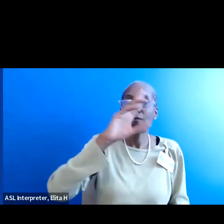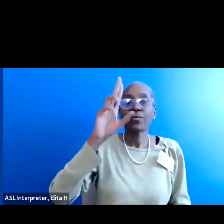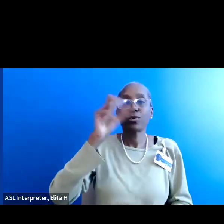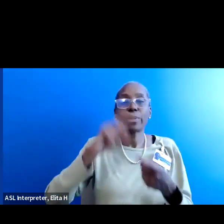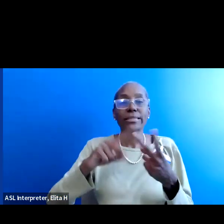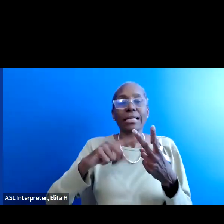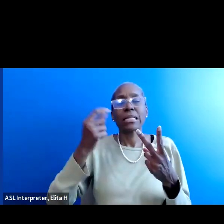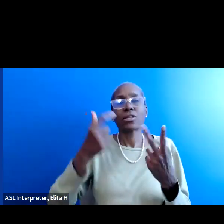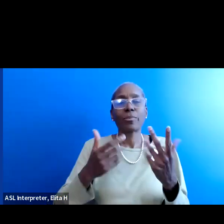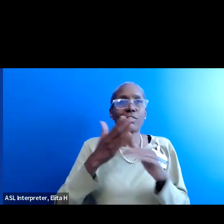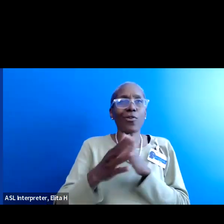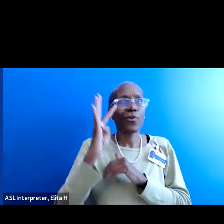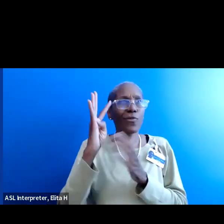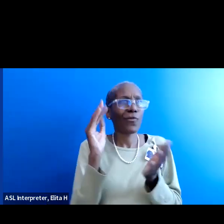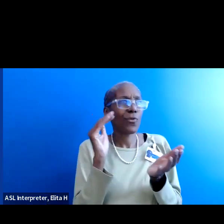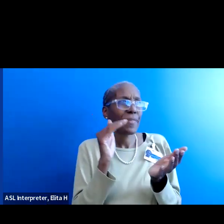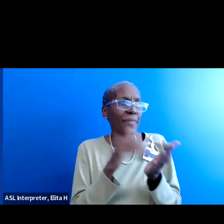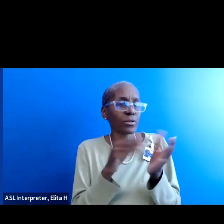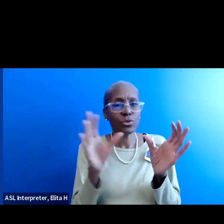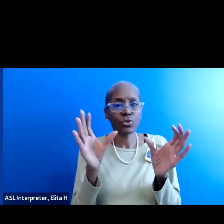little over 4,000 certified volunteers.